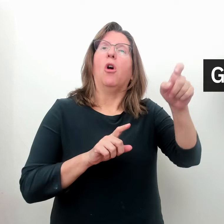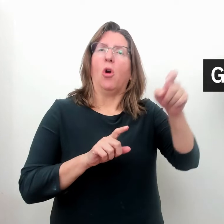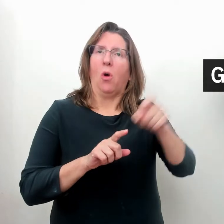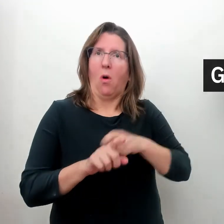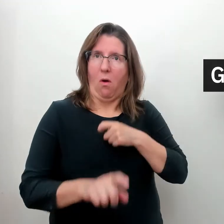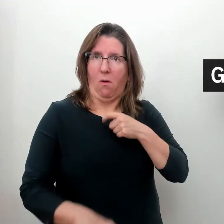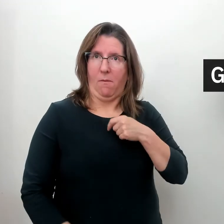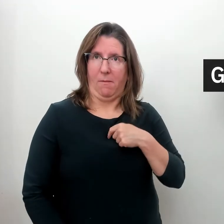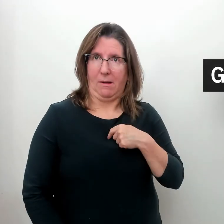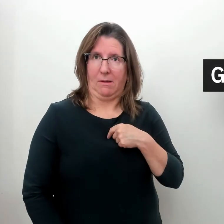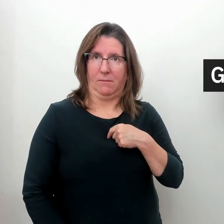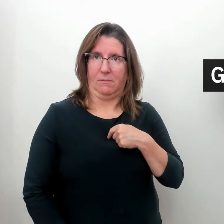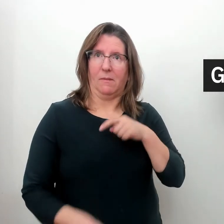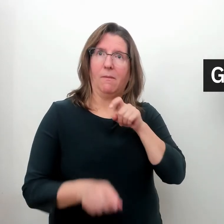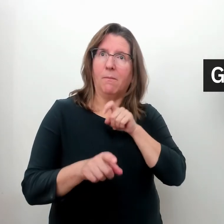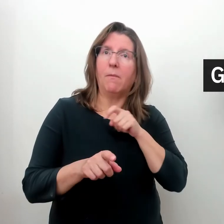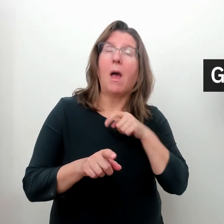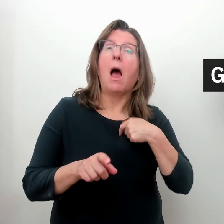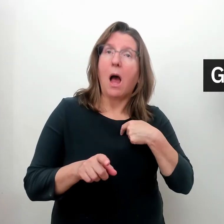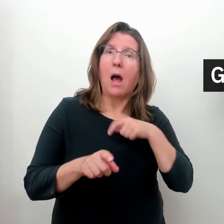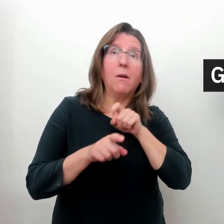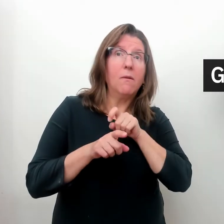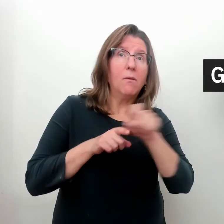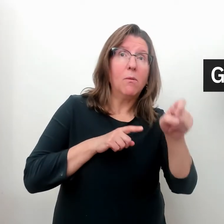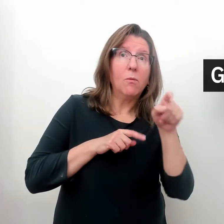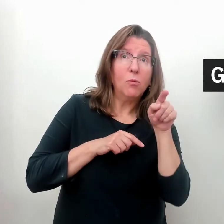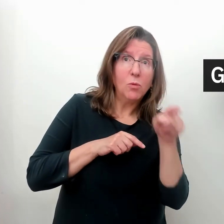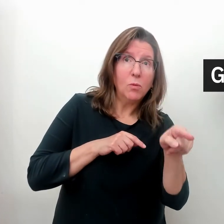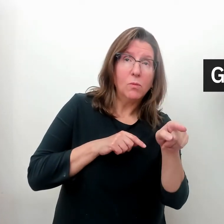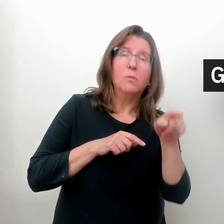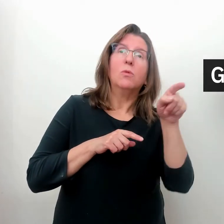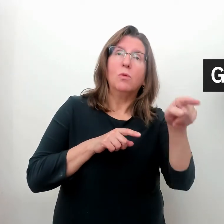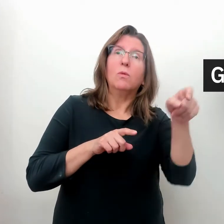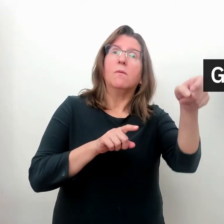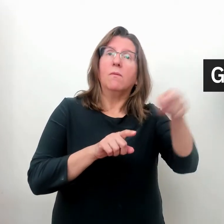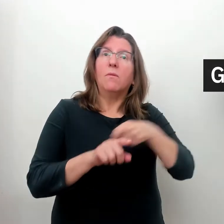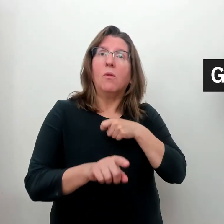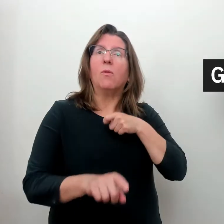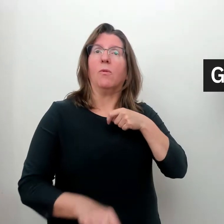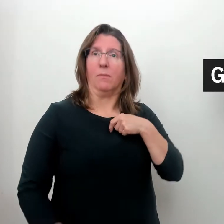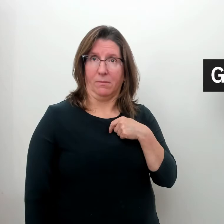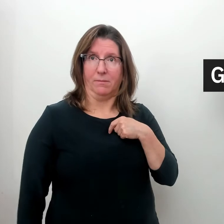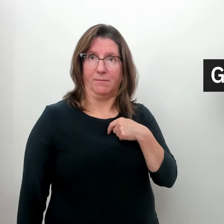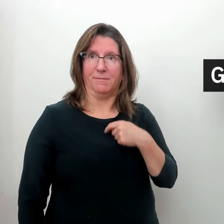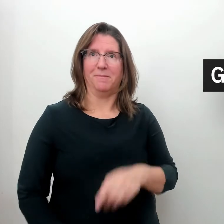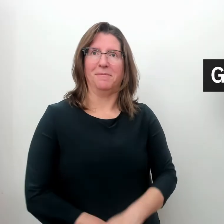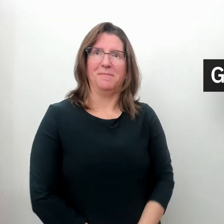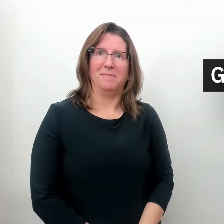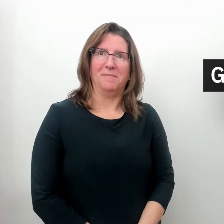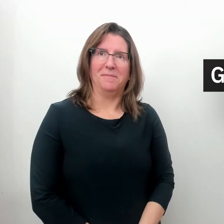This is the sign for CALL ME. MAKING-PHONE-CALL.